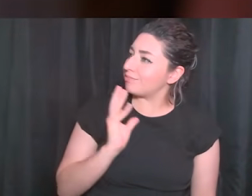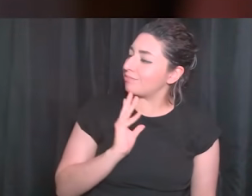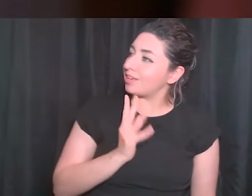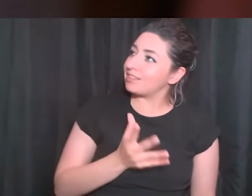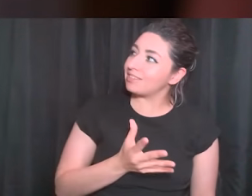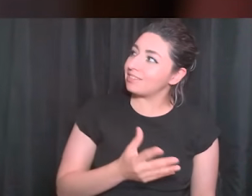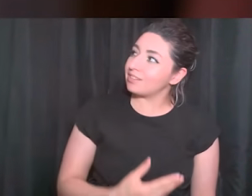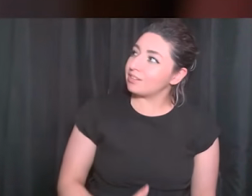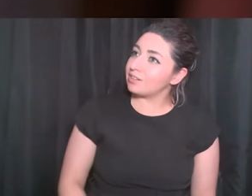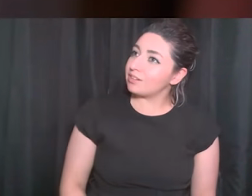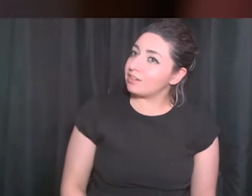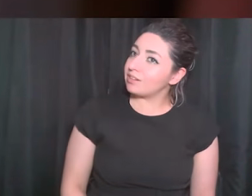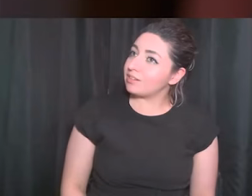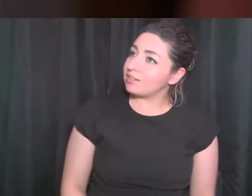Nines is fine.